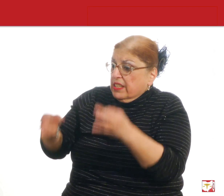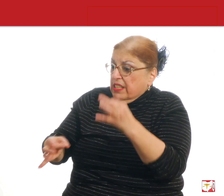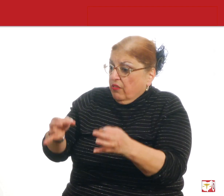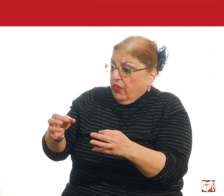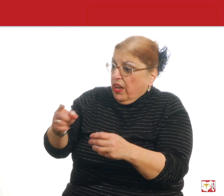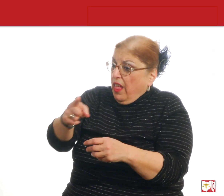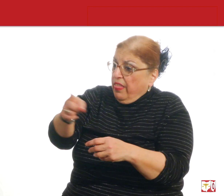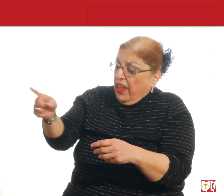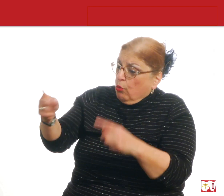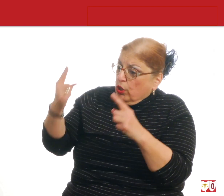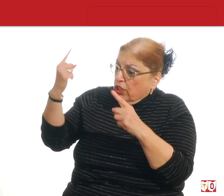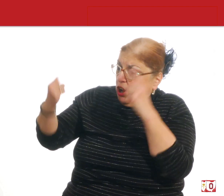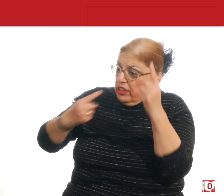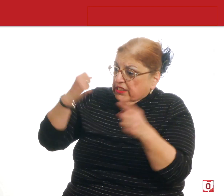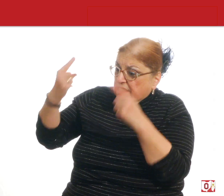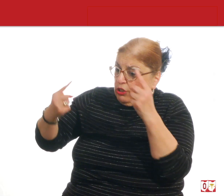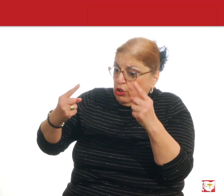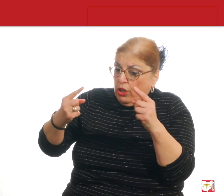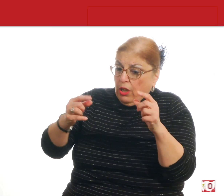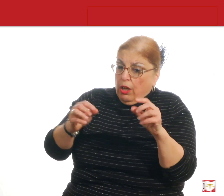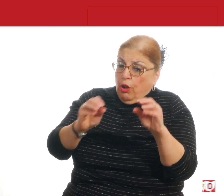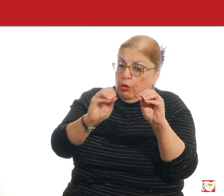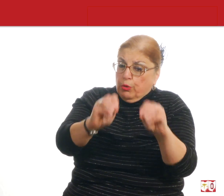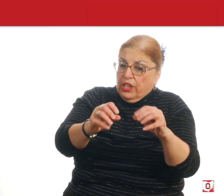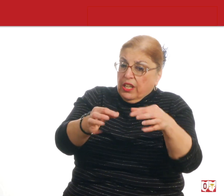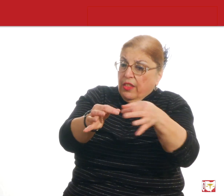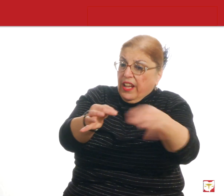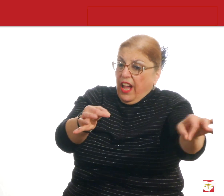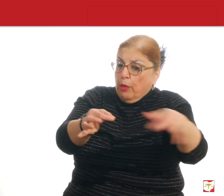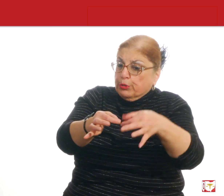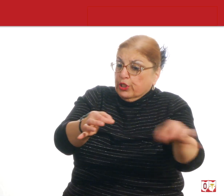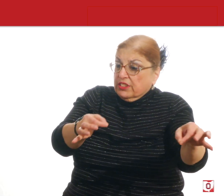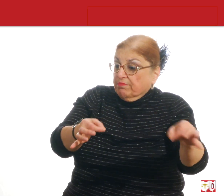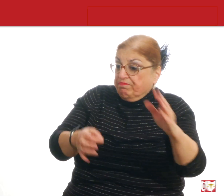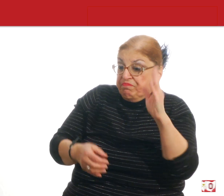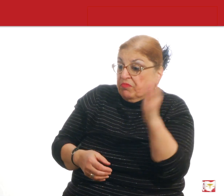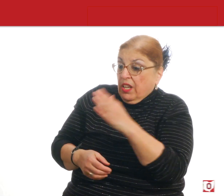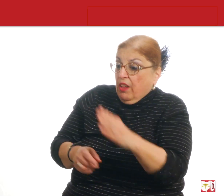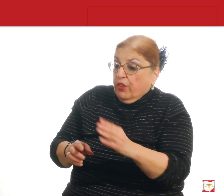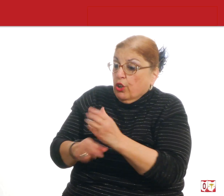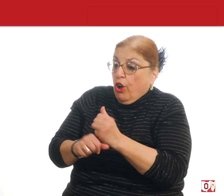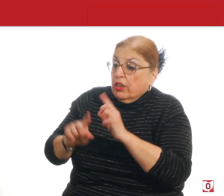to see if they would consider adding captionings to their alerts